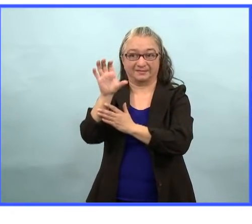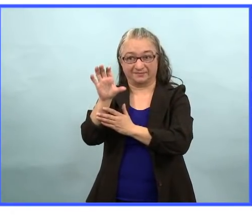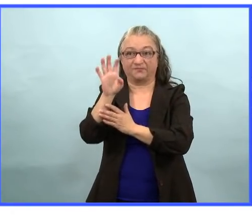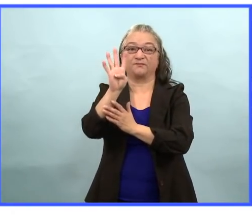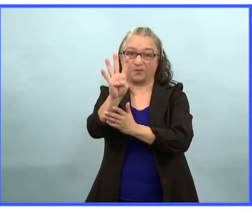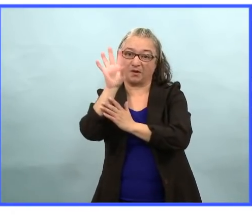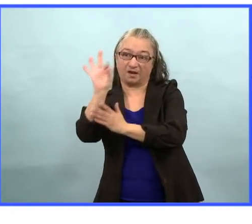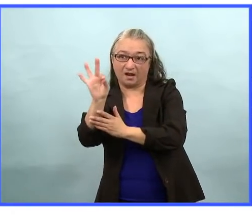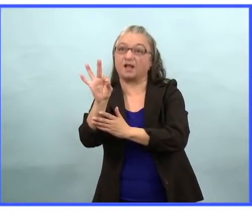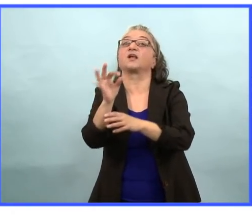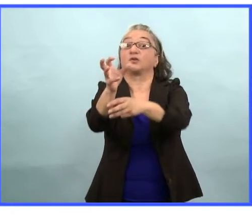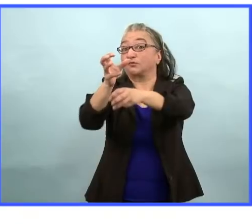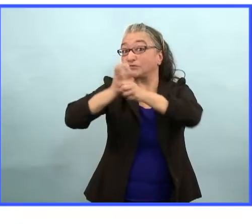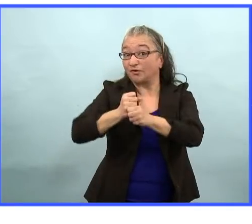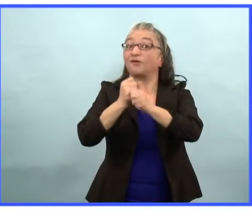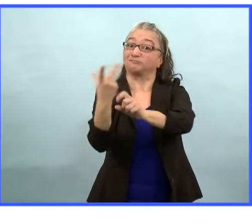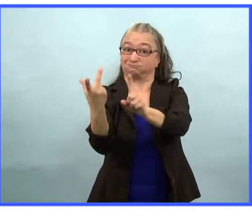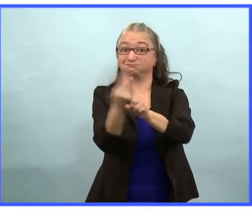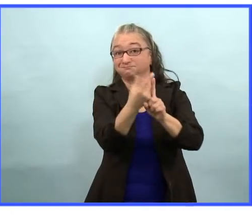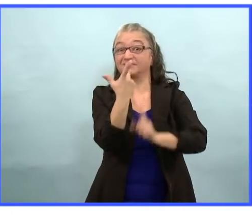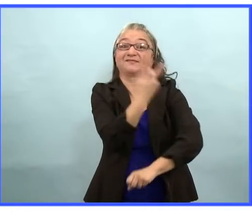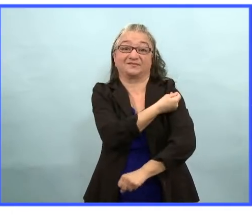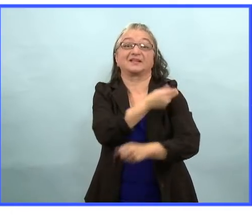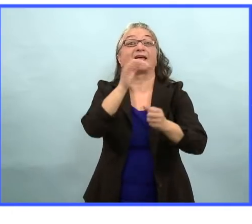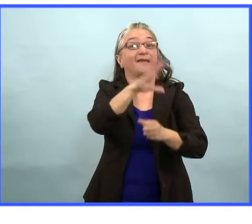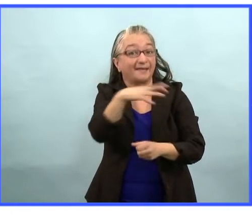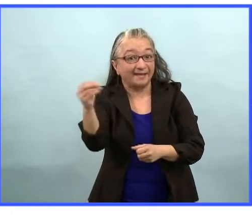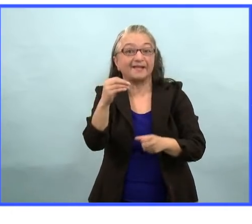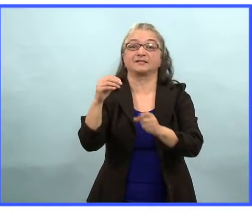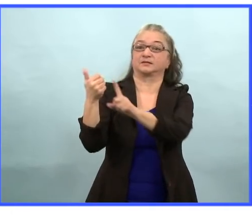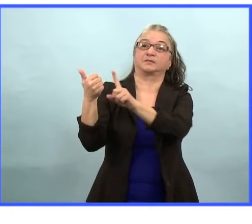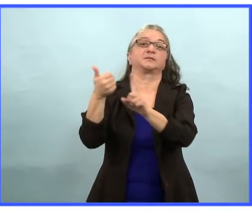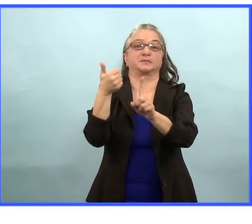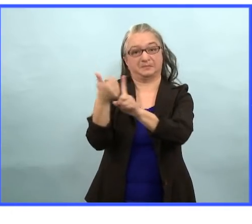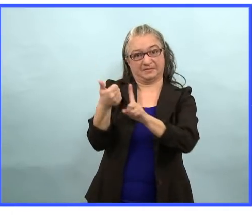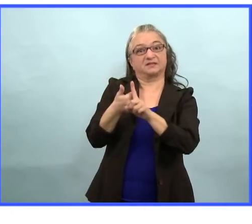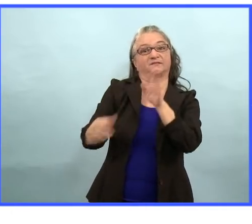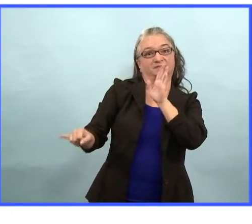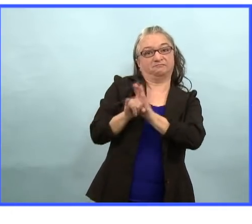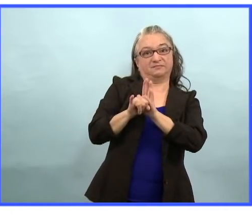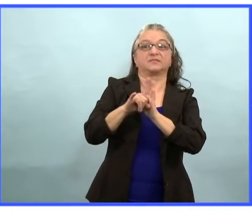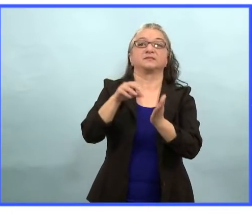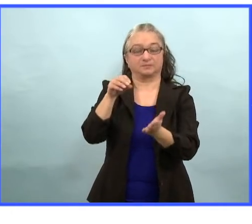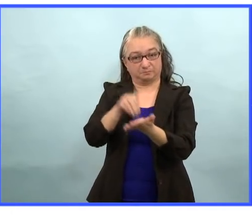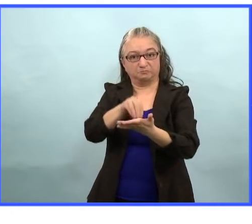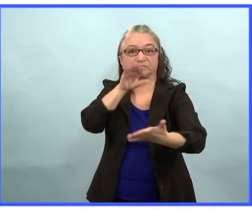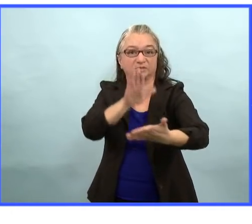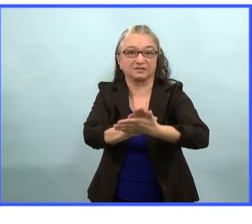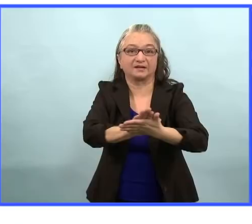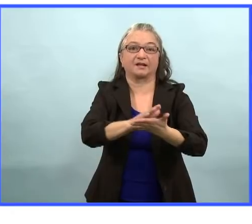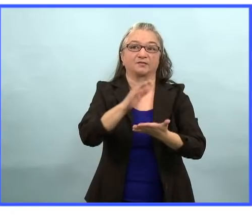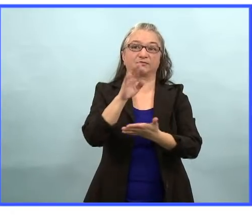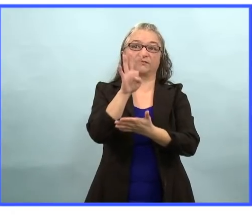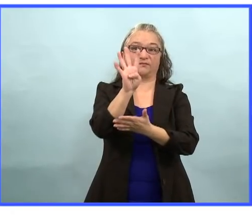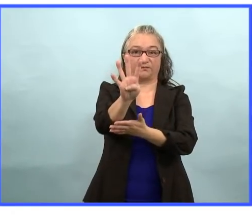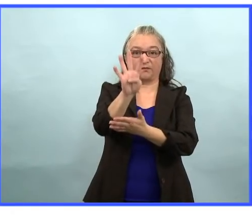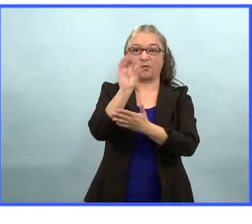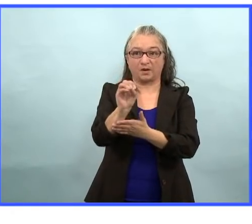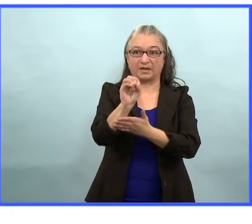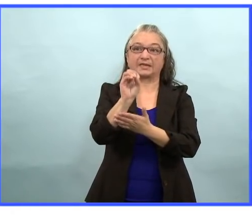and had their identity reported of those 40.7 percent identify as a member of a bypoc community